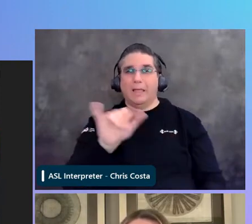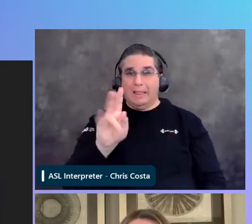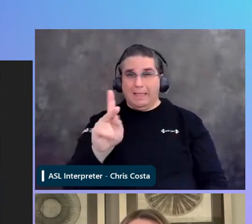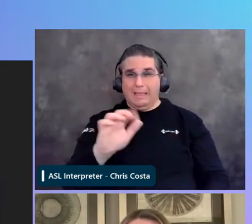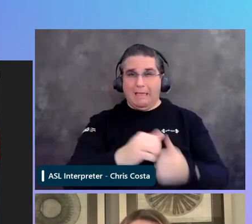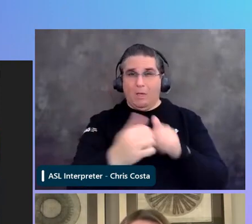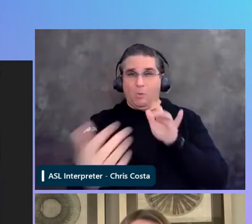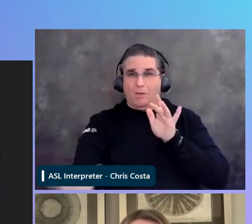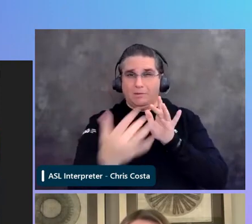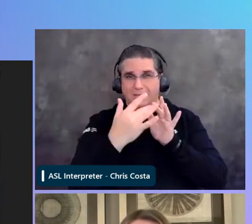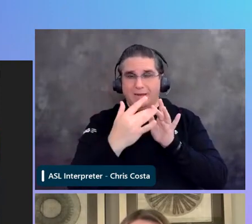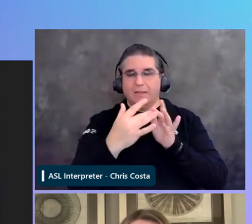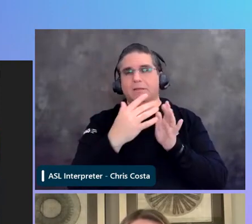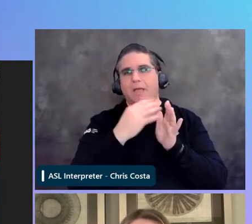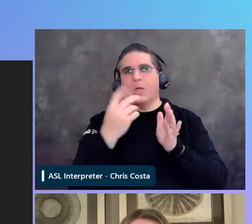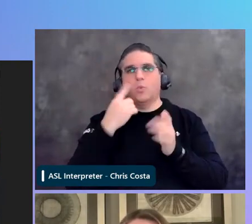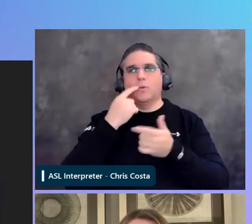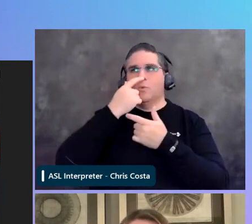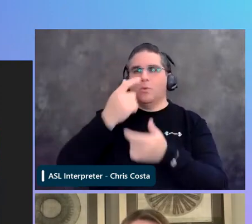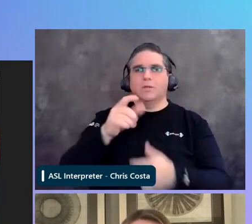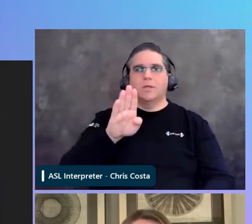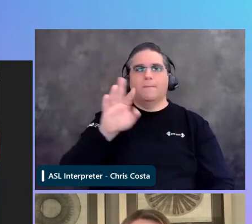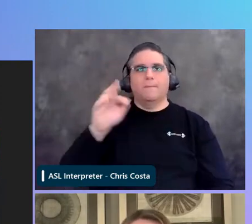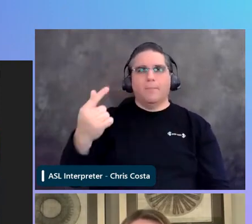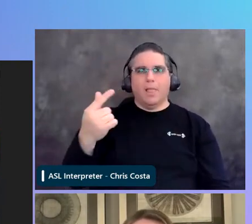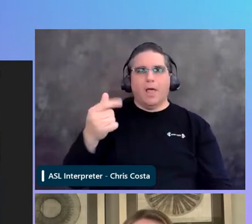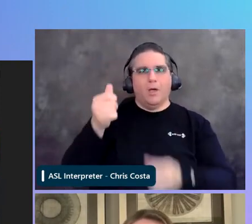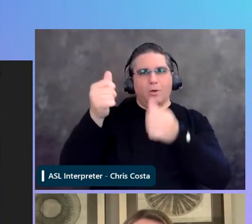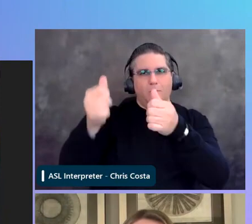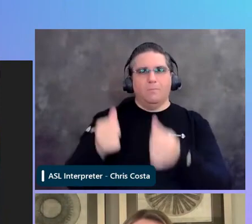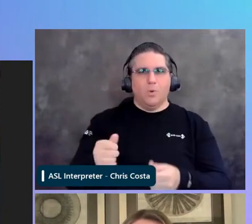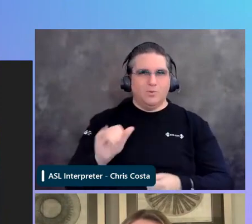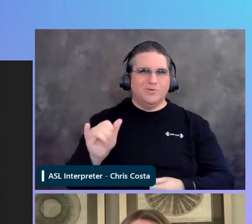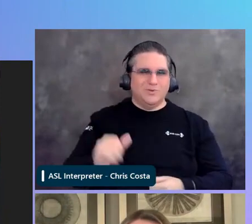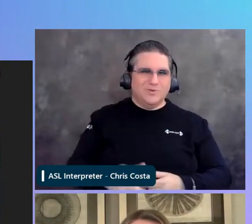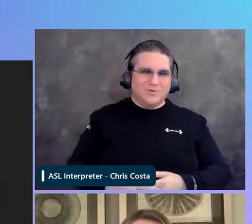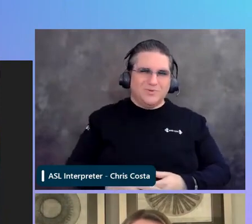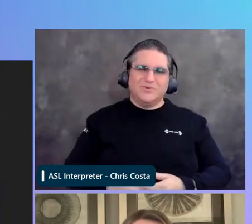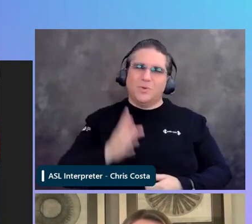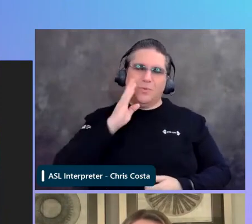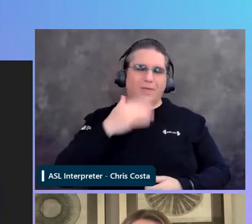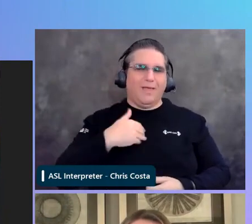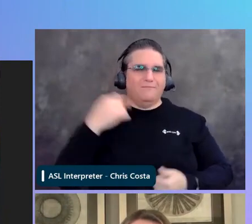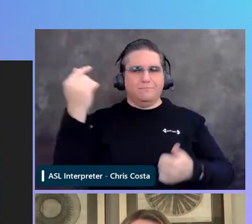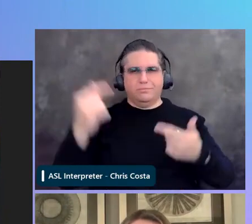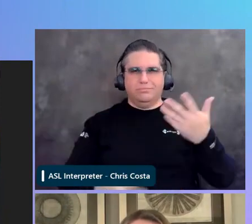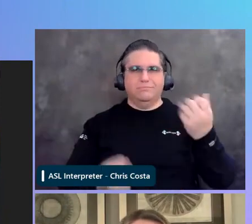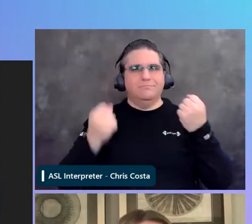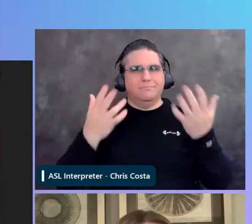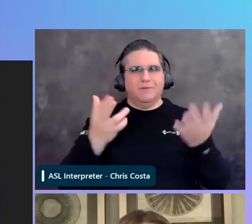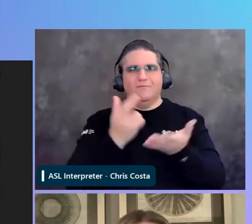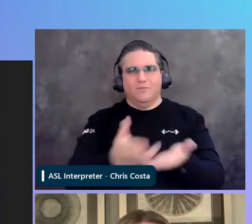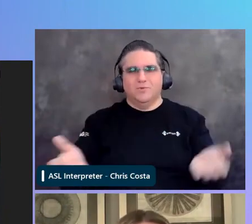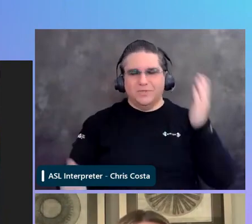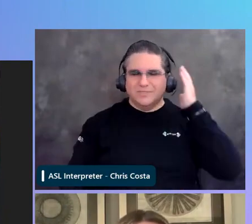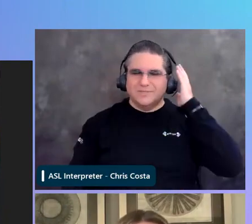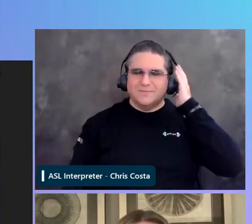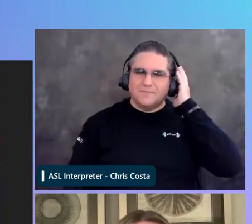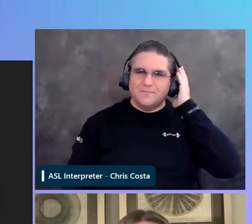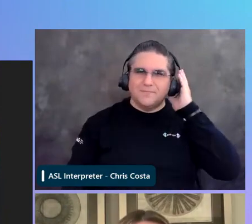also blog post that's relevant to this as well. So you should have all those kinds of resources at the ready as well.